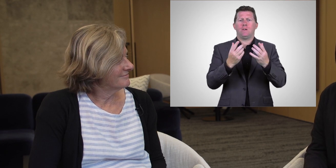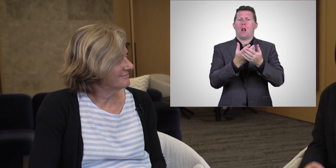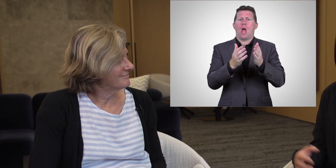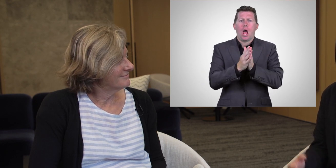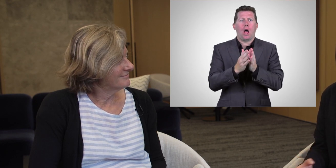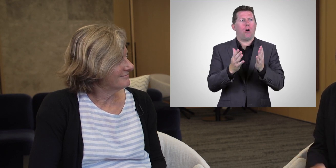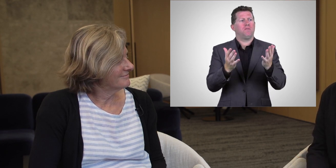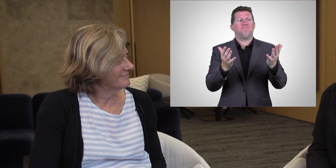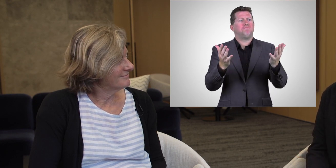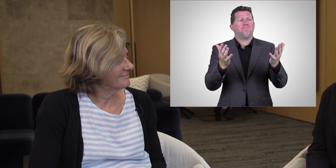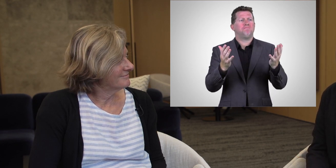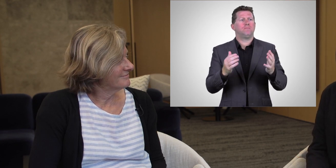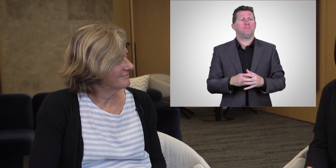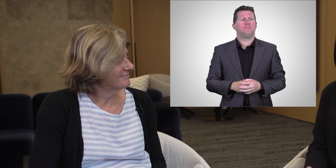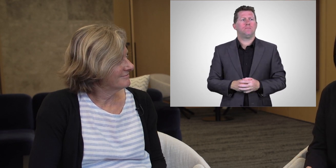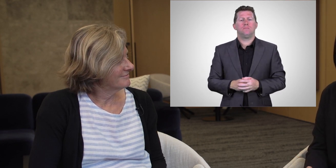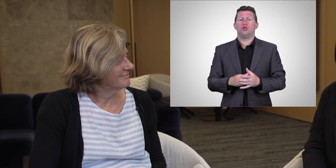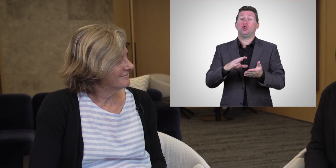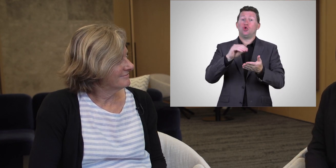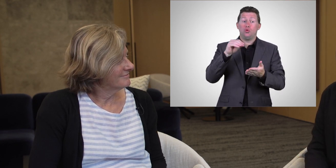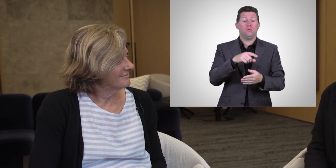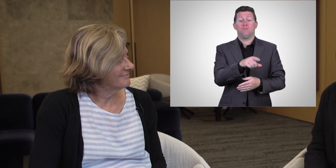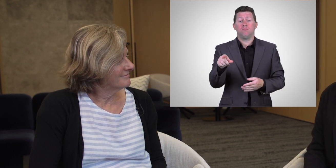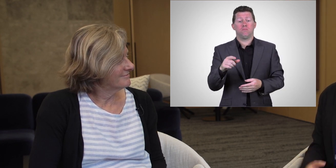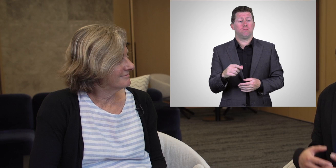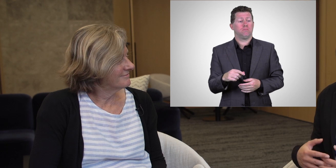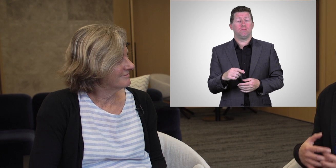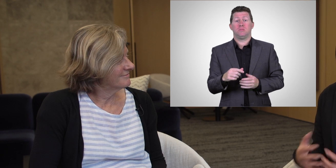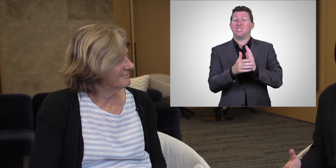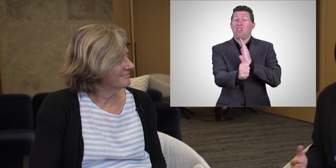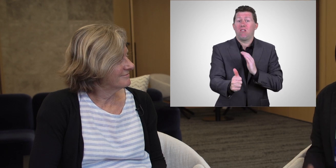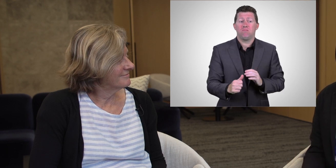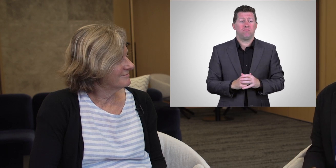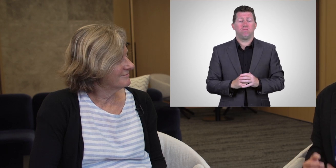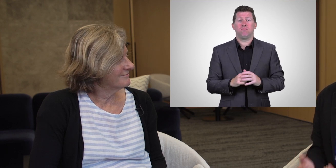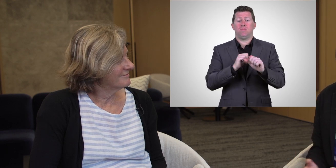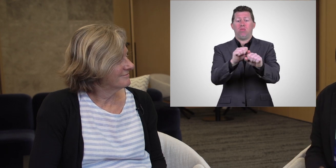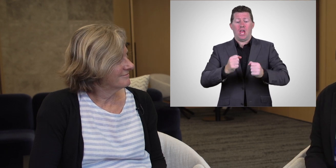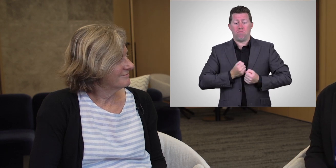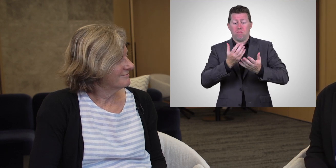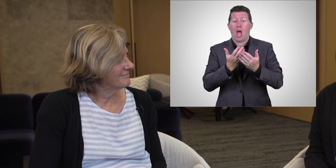different ways that people may have capabilities, may express their capabilities